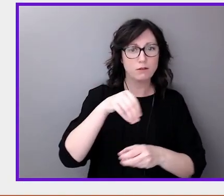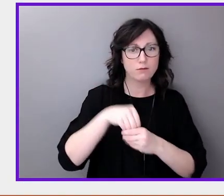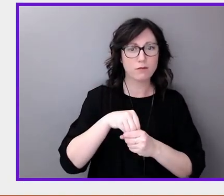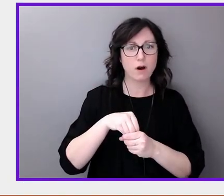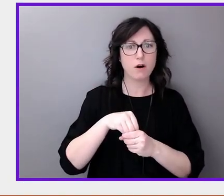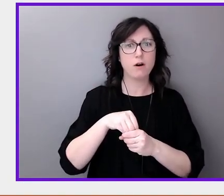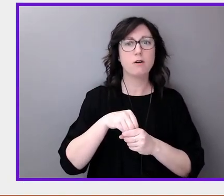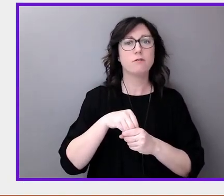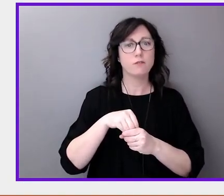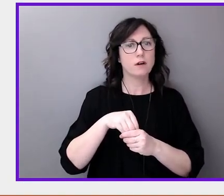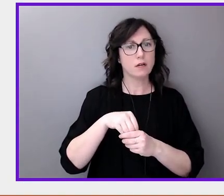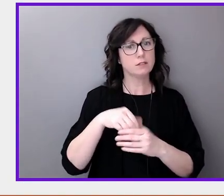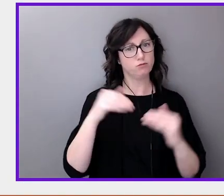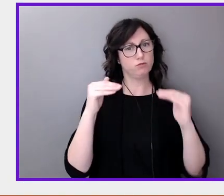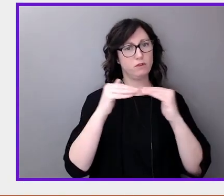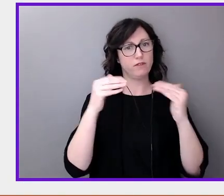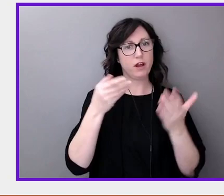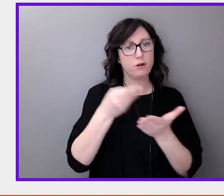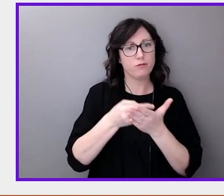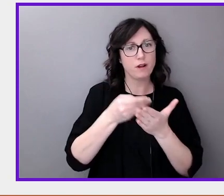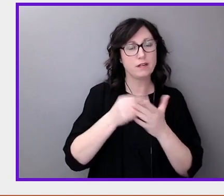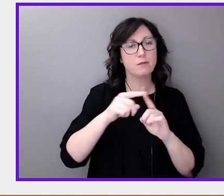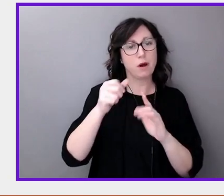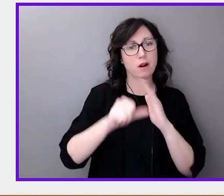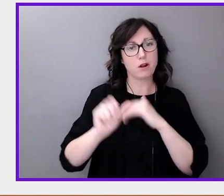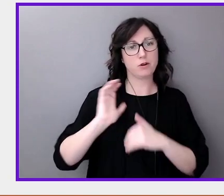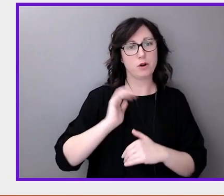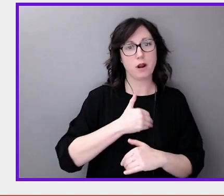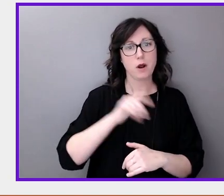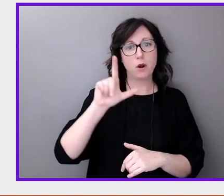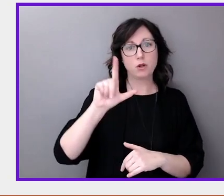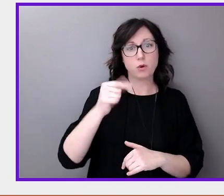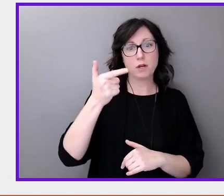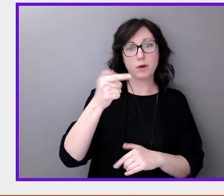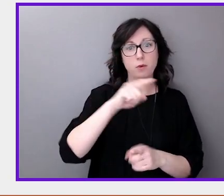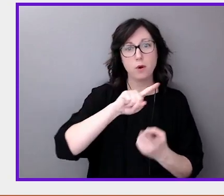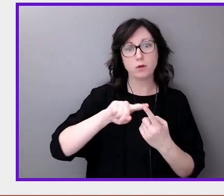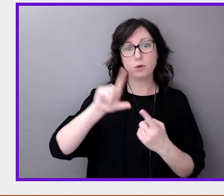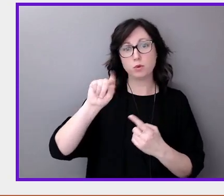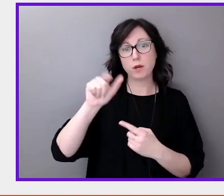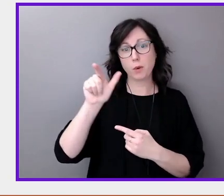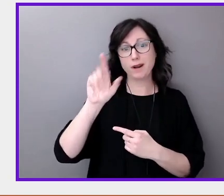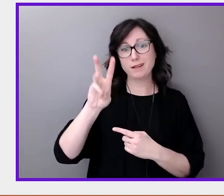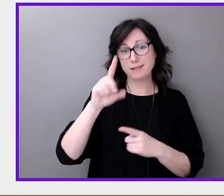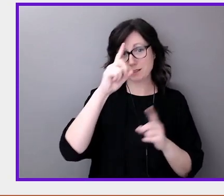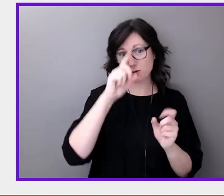funding, it is the 2021-26 Strategic Plan that positions it for the first